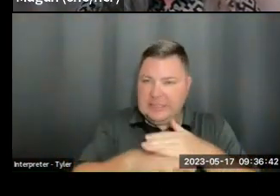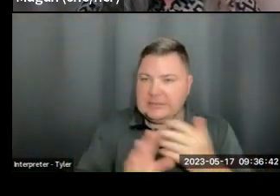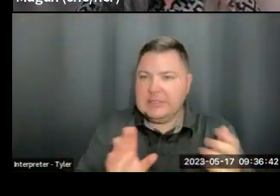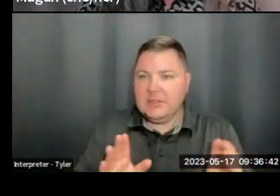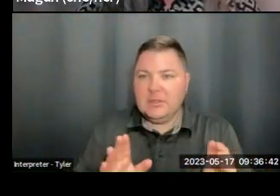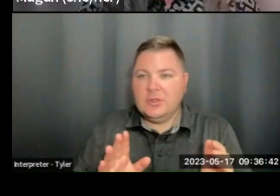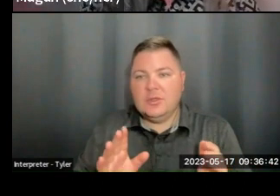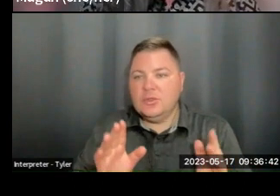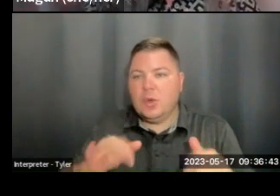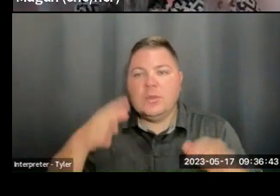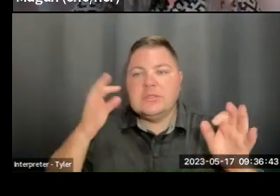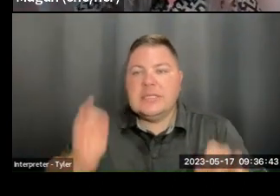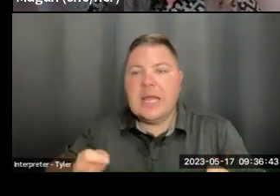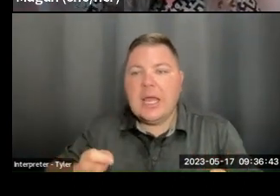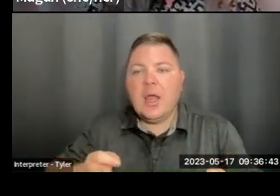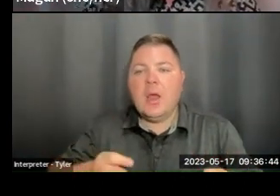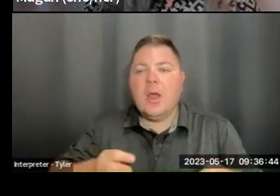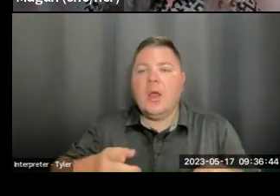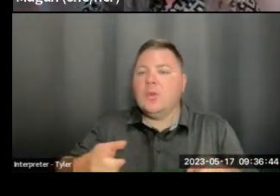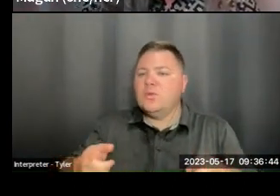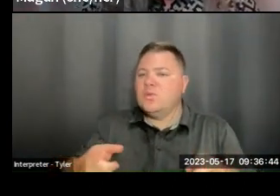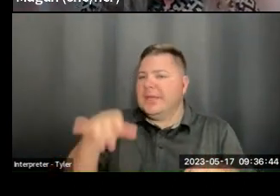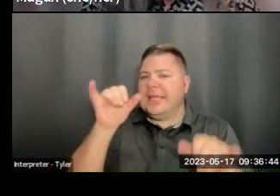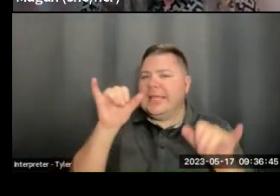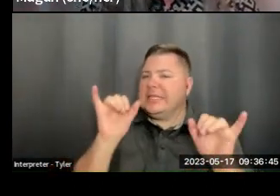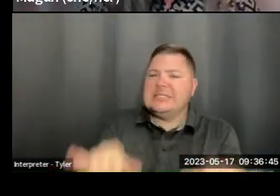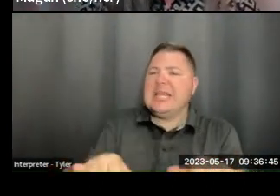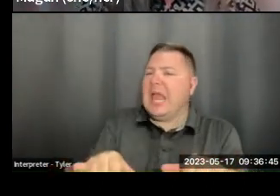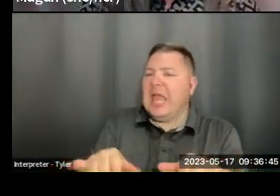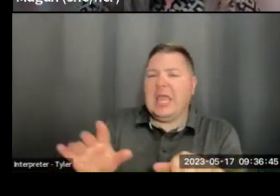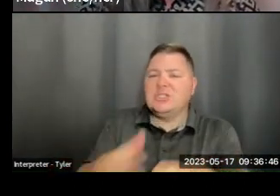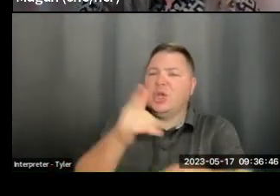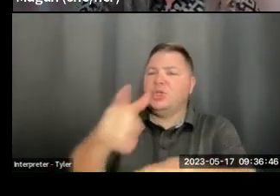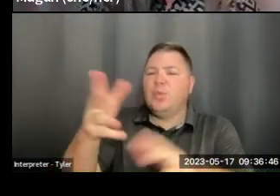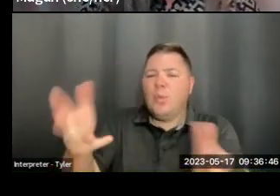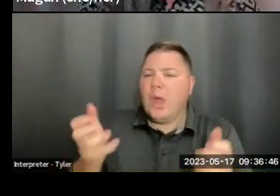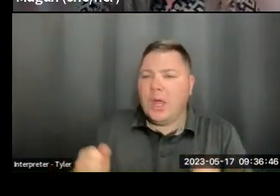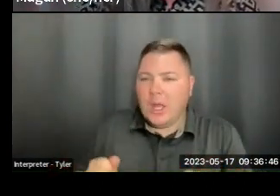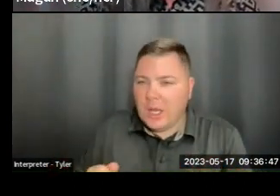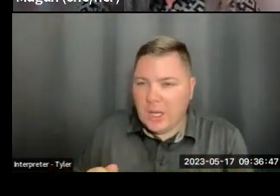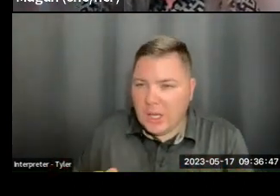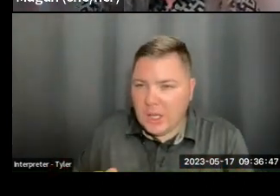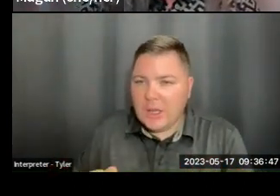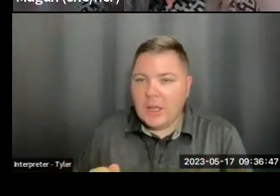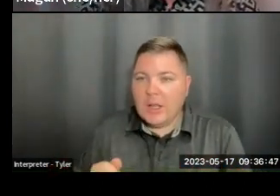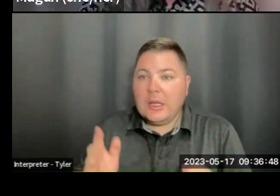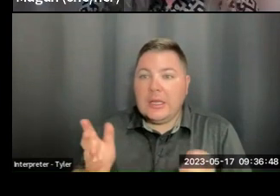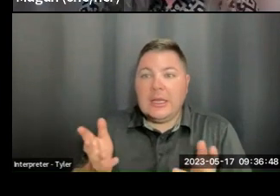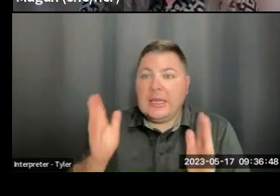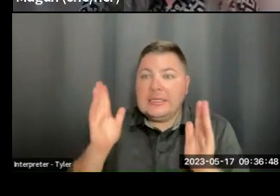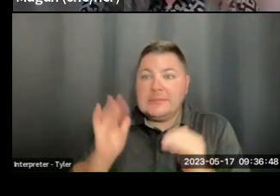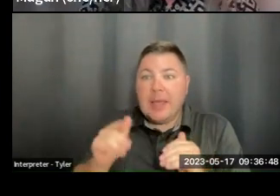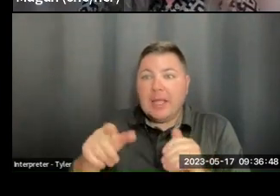because we schedule time A to time B and don't decide -- this one gets me.